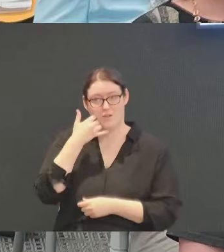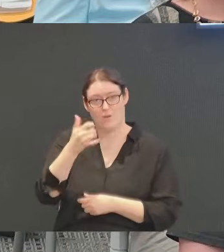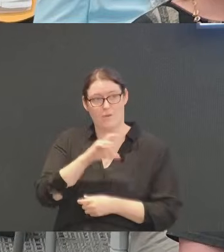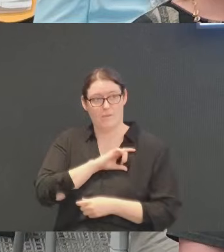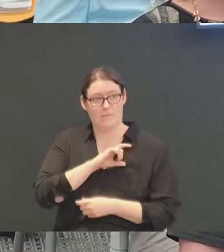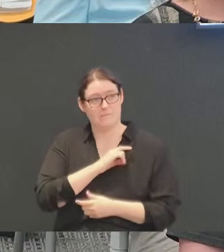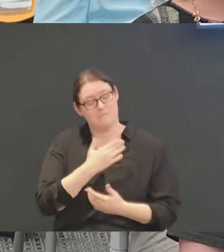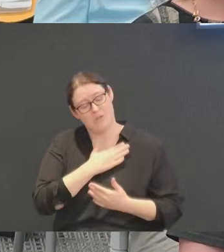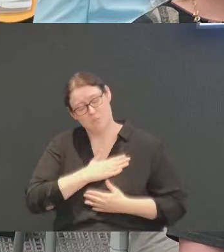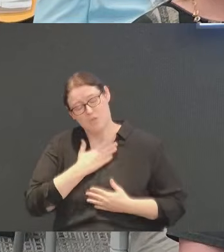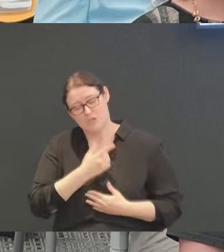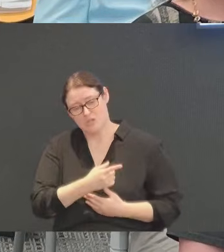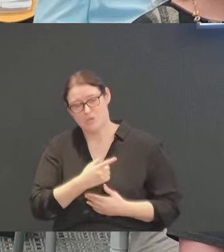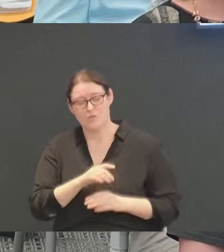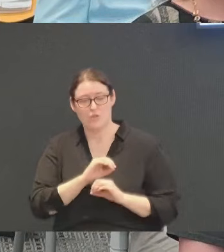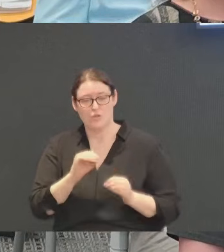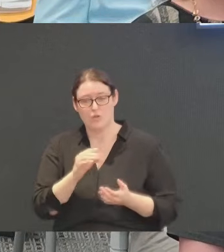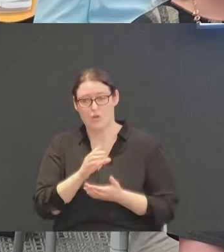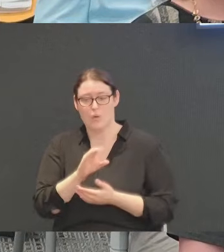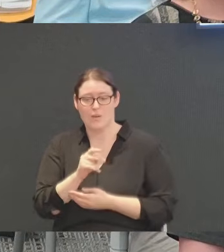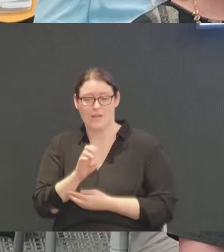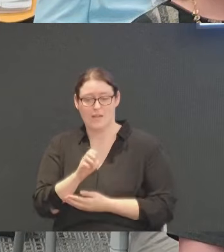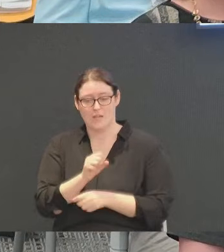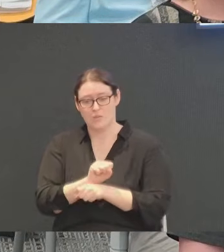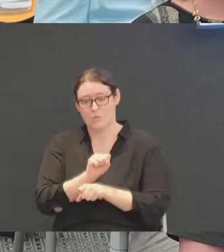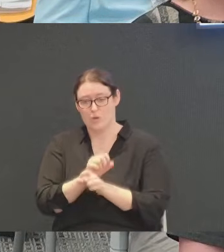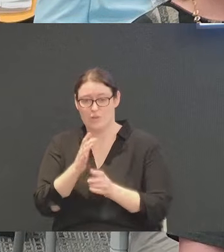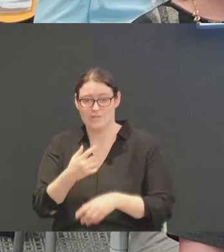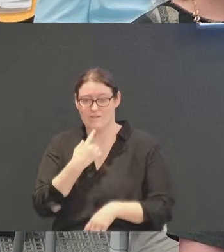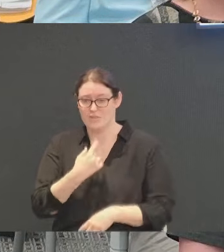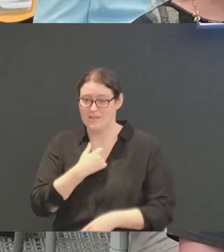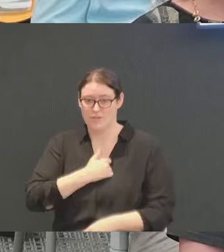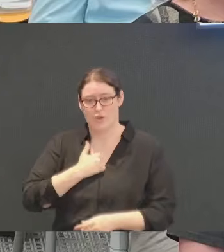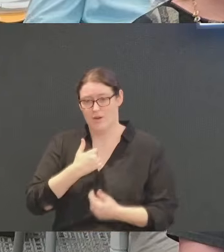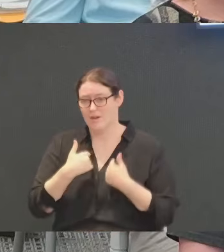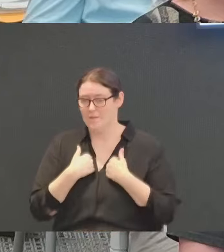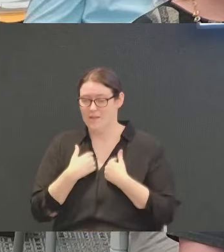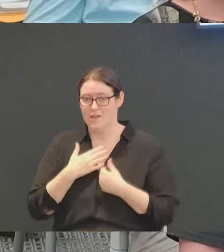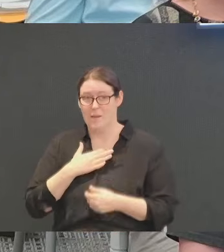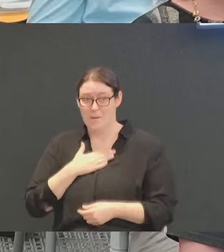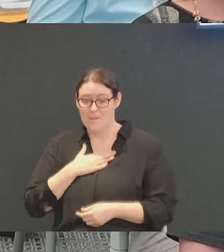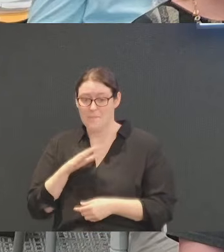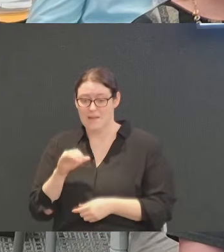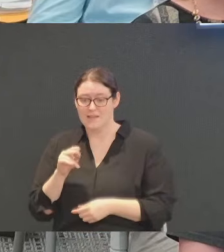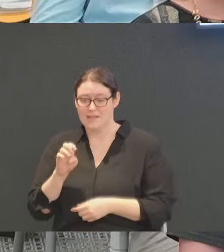apology because no case worker has said sorry to me at all. My own case worker accused me of being